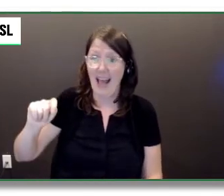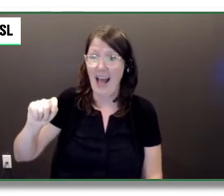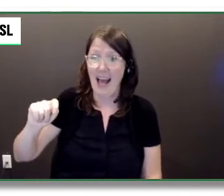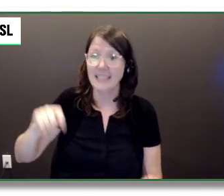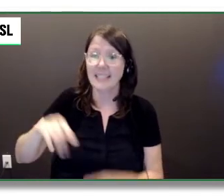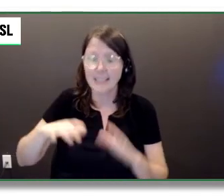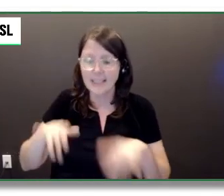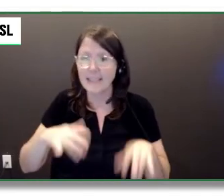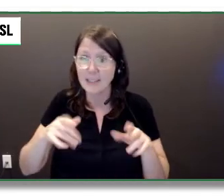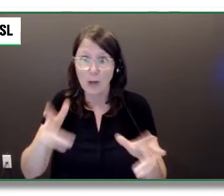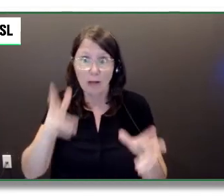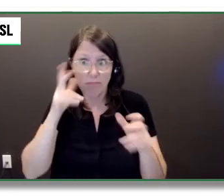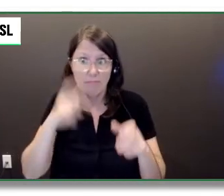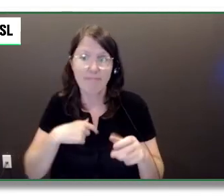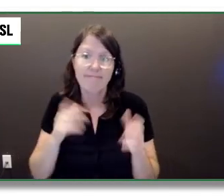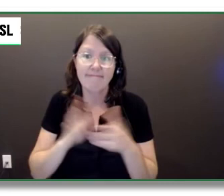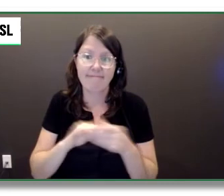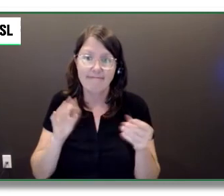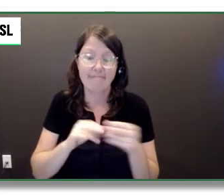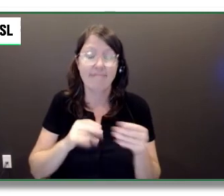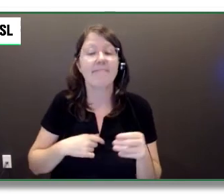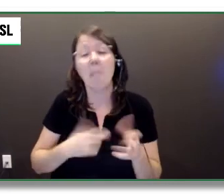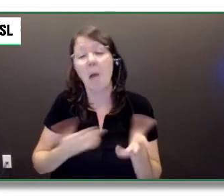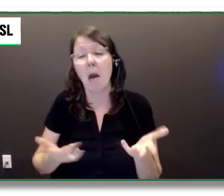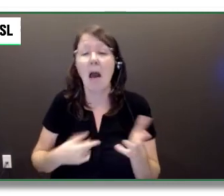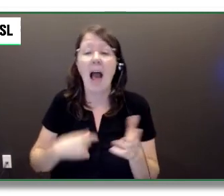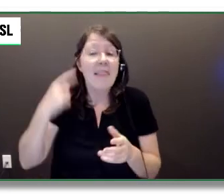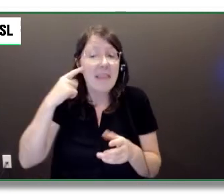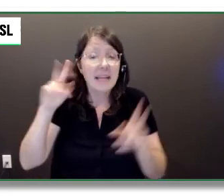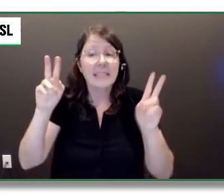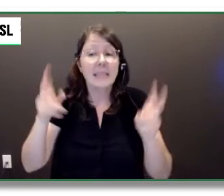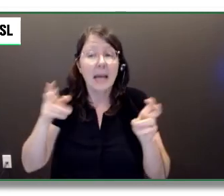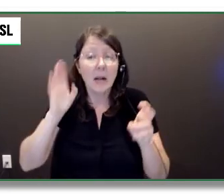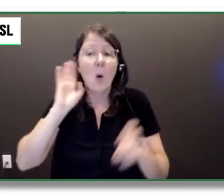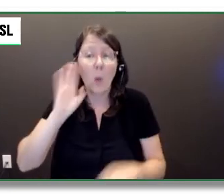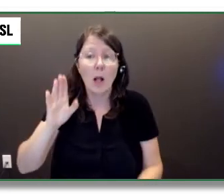but if you follow me through the contact information I'm about to share, you'll